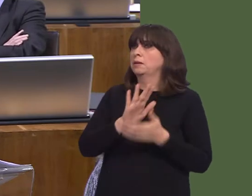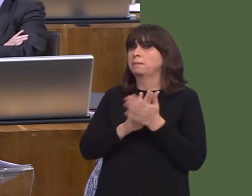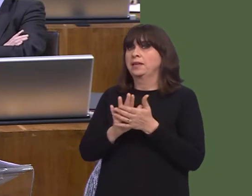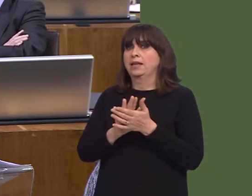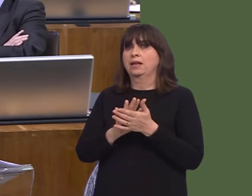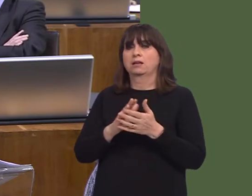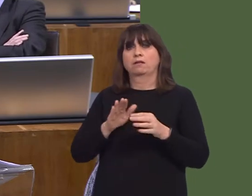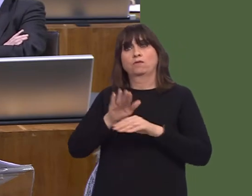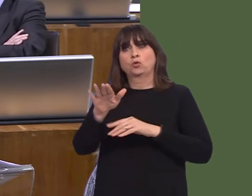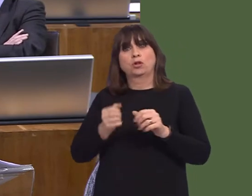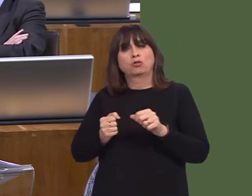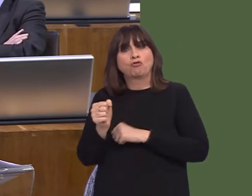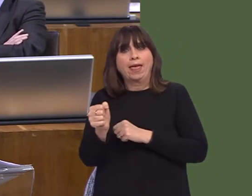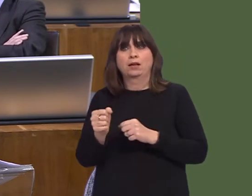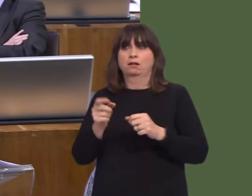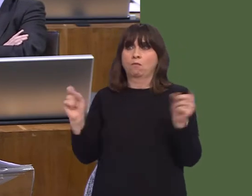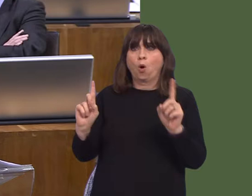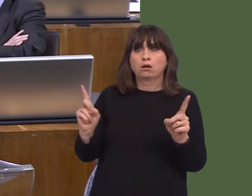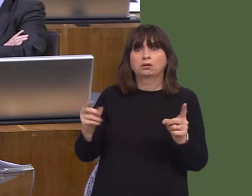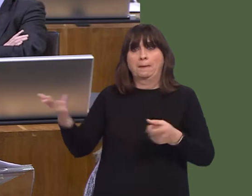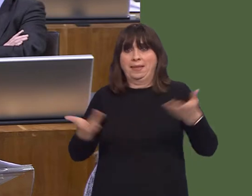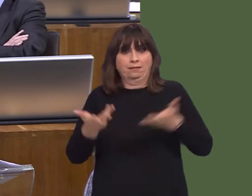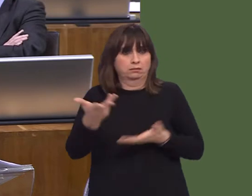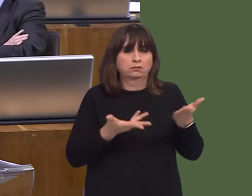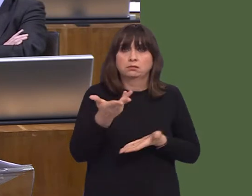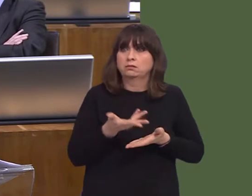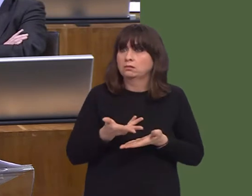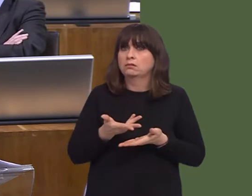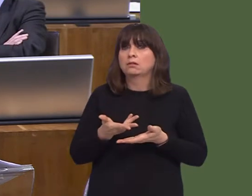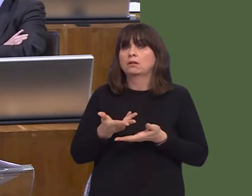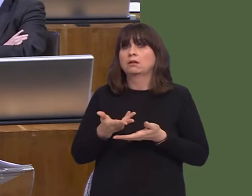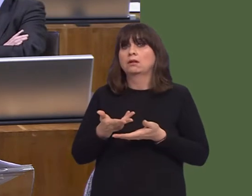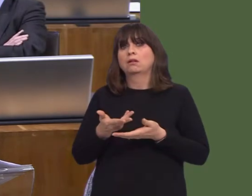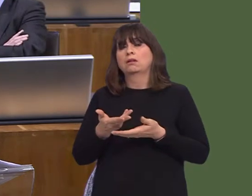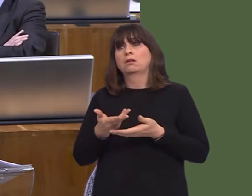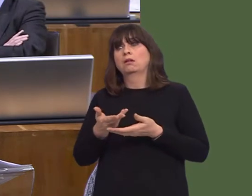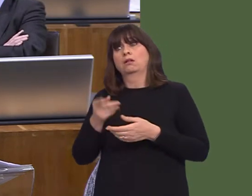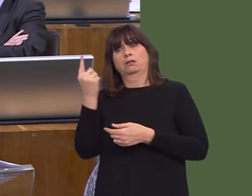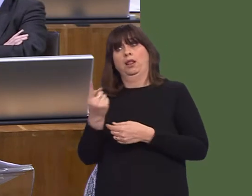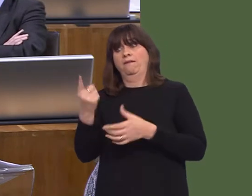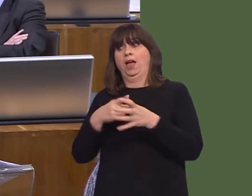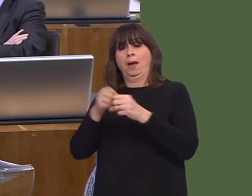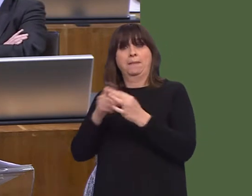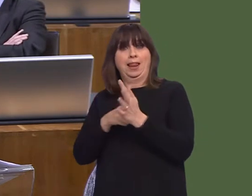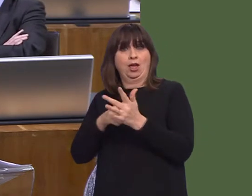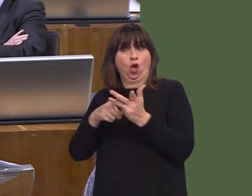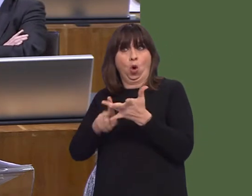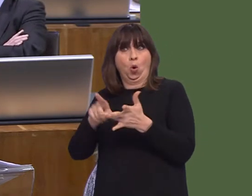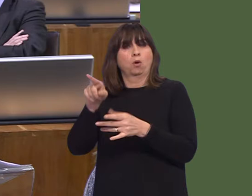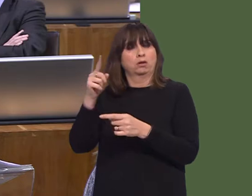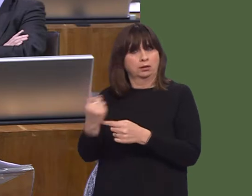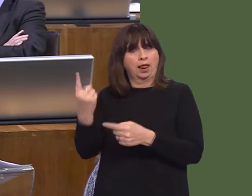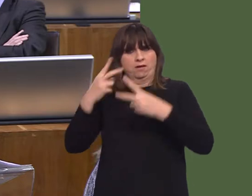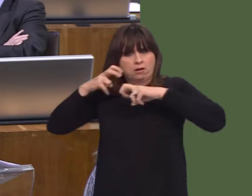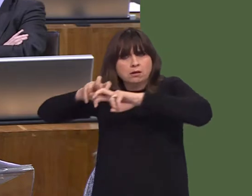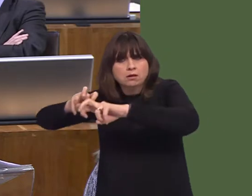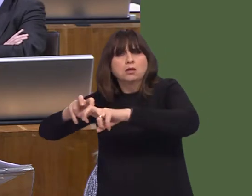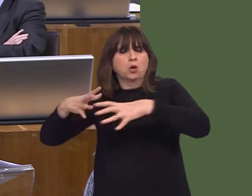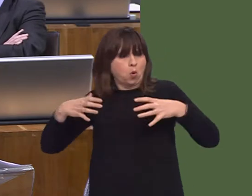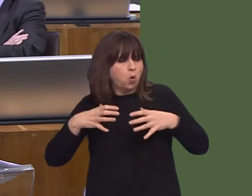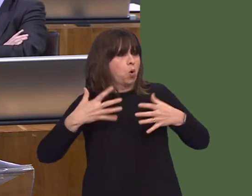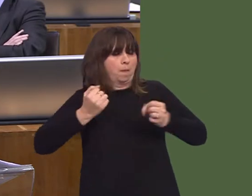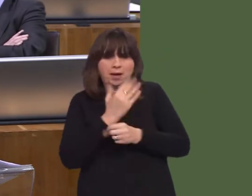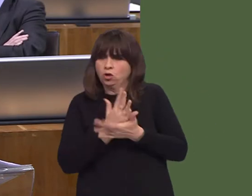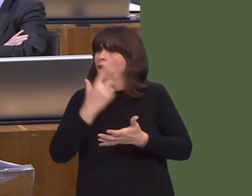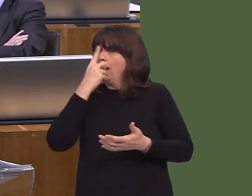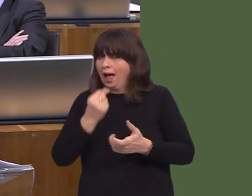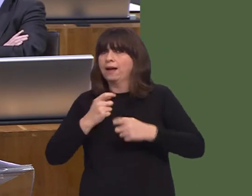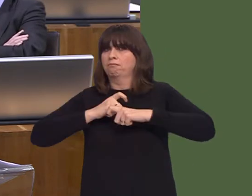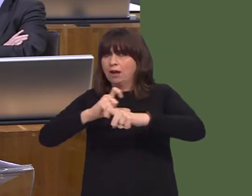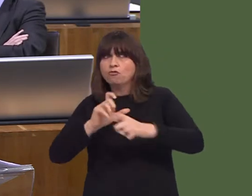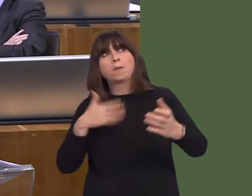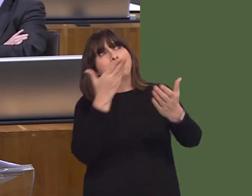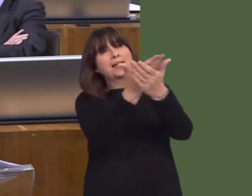We don't want to be a haven where wild animals can come to Wales while there is a ban in